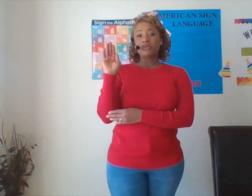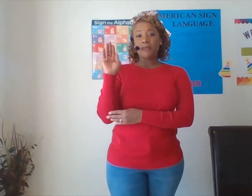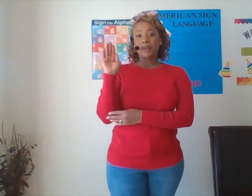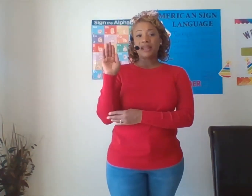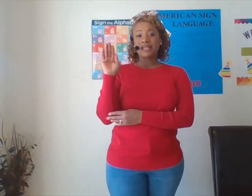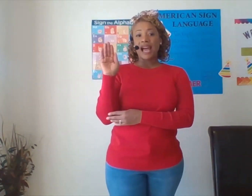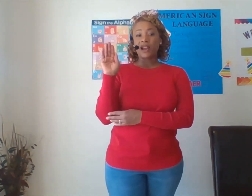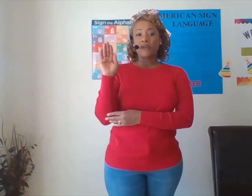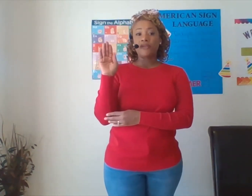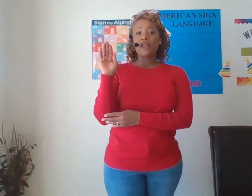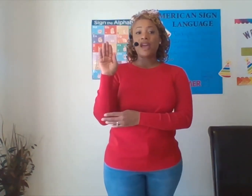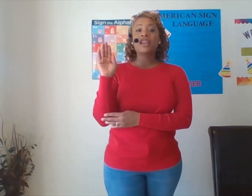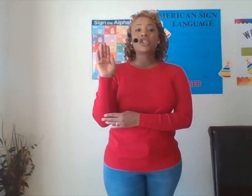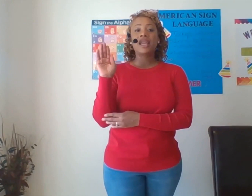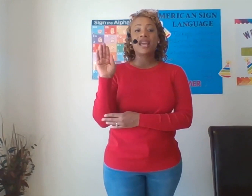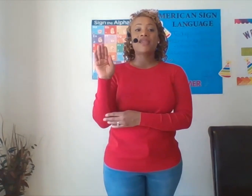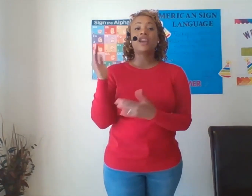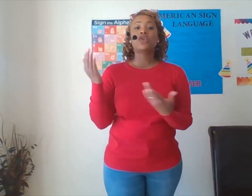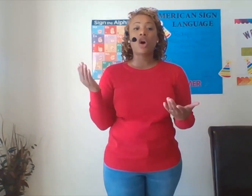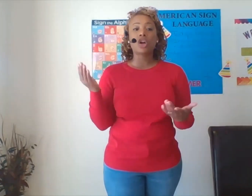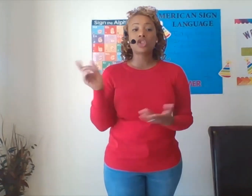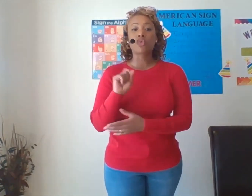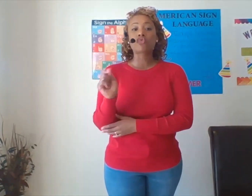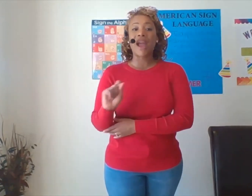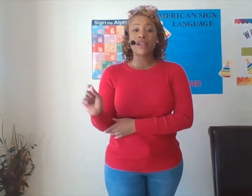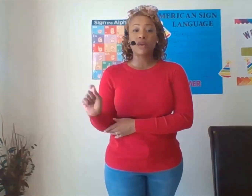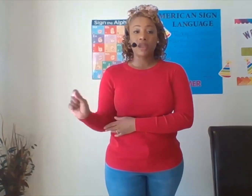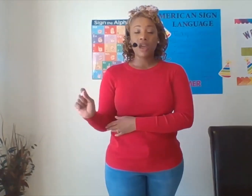typically sign with that is the hand that you also write with